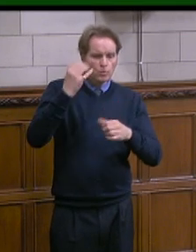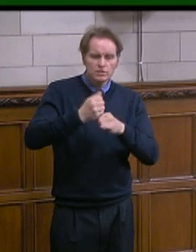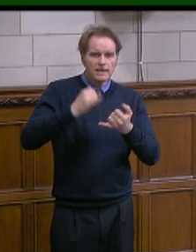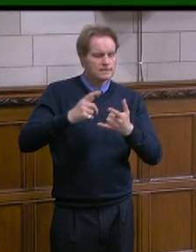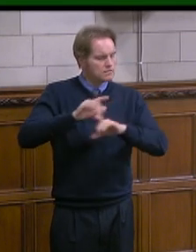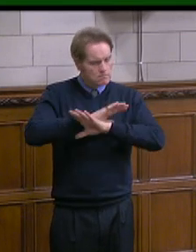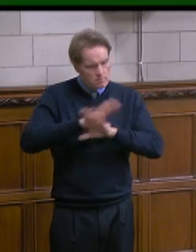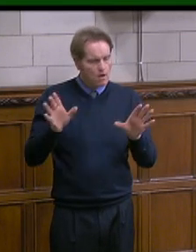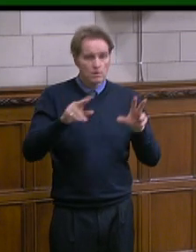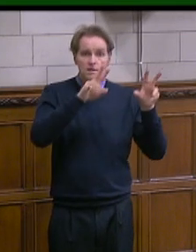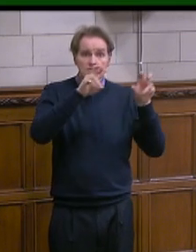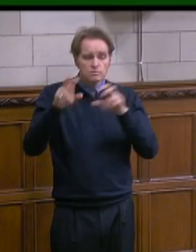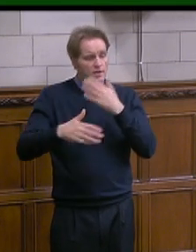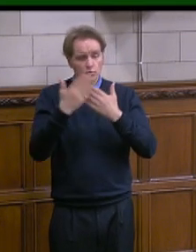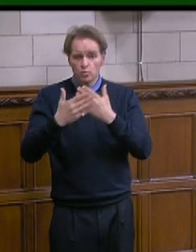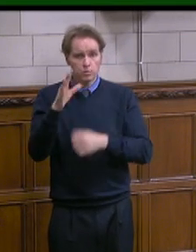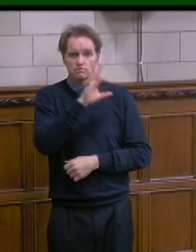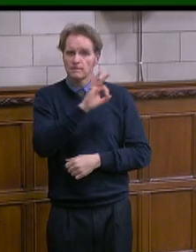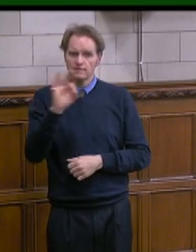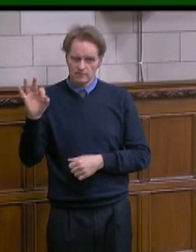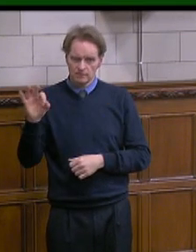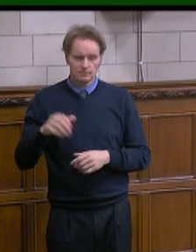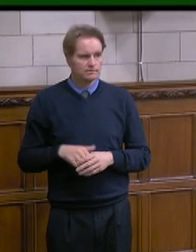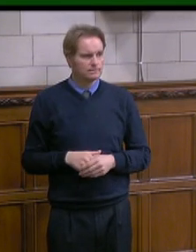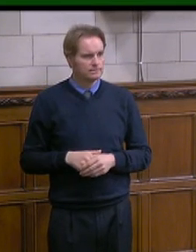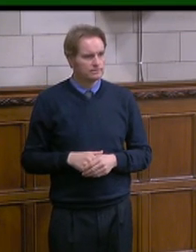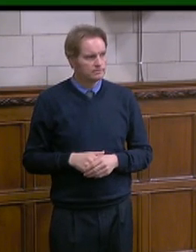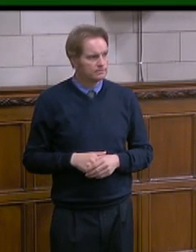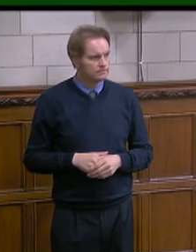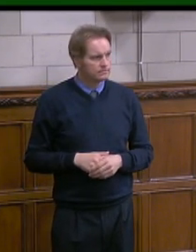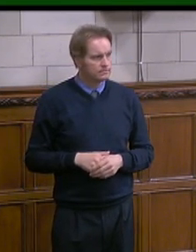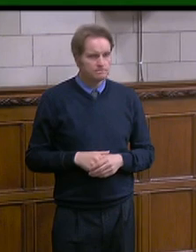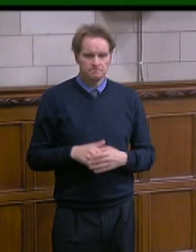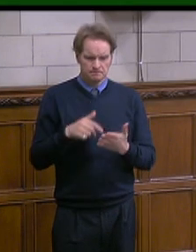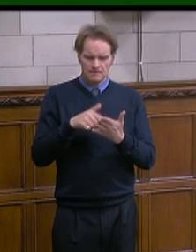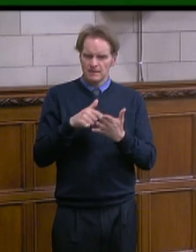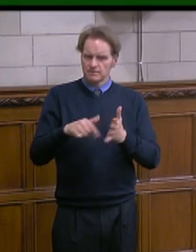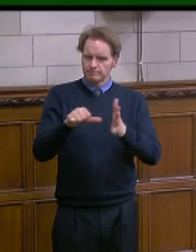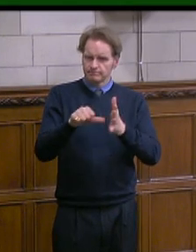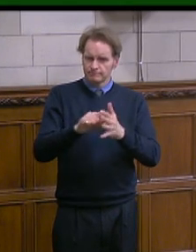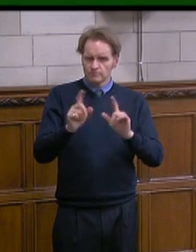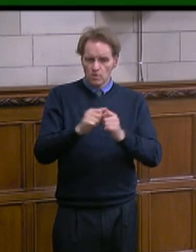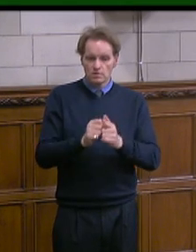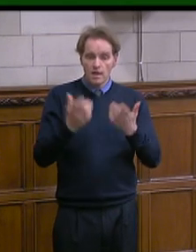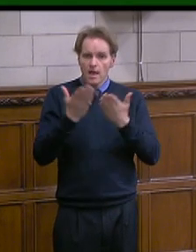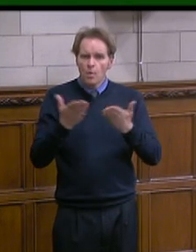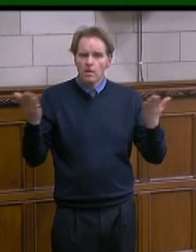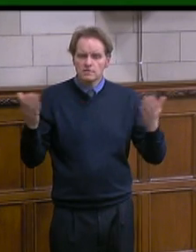The NDCS reinforces its view with a variety of points. On equality, if we can teach Turkish, Japanese and Russian—the hon.